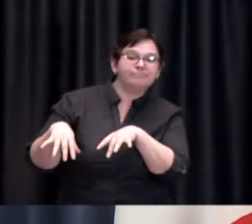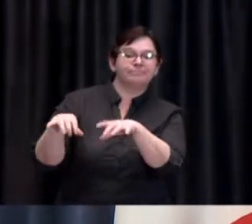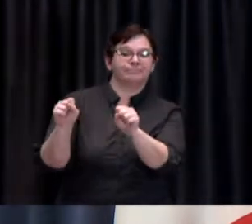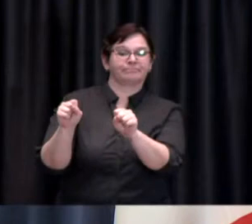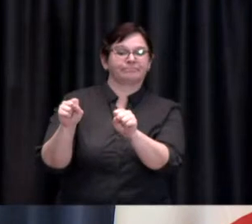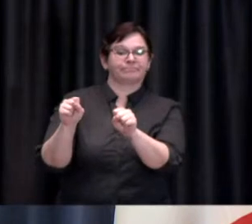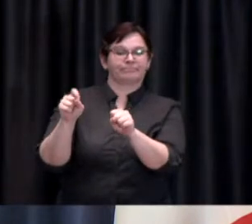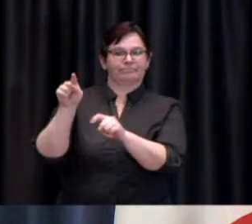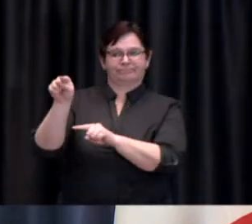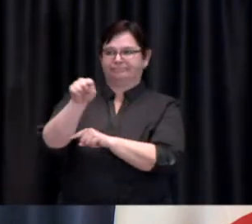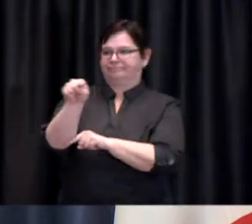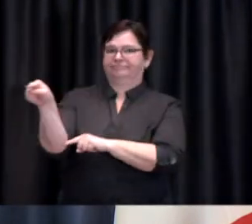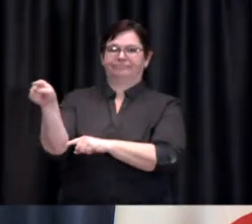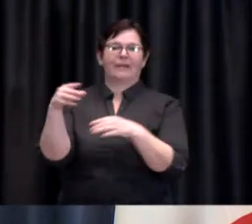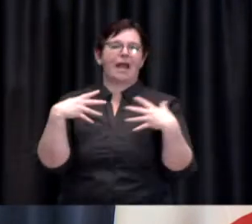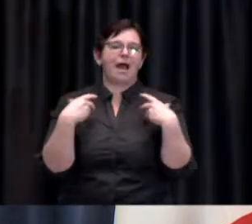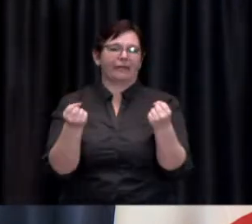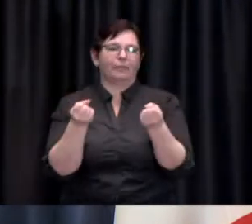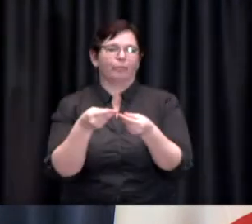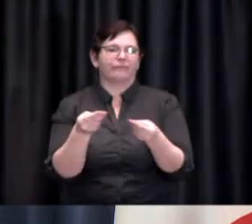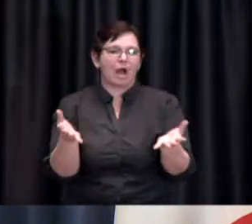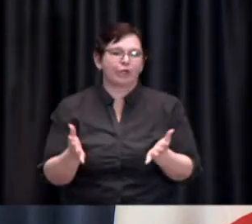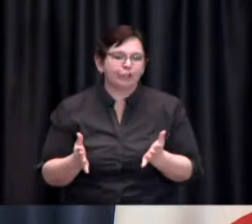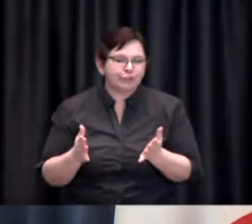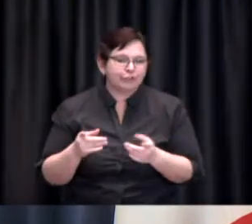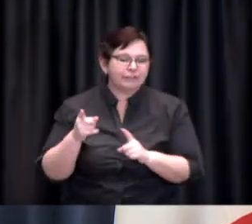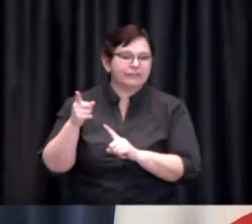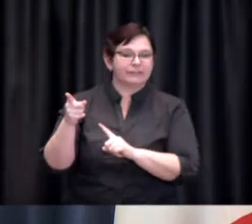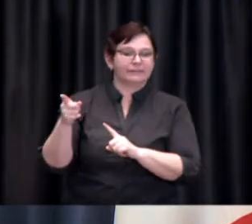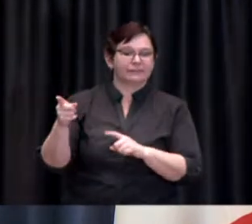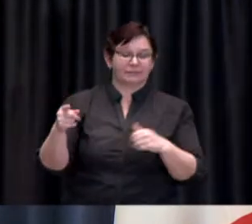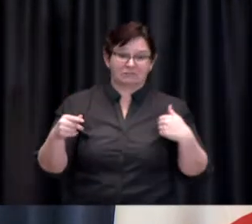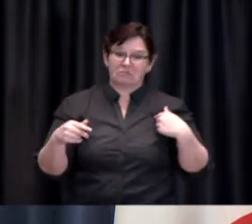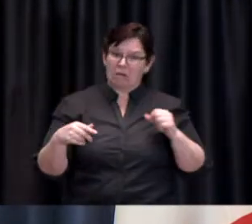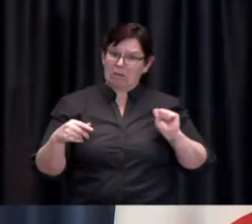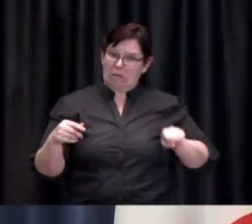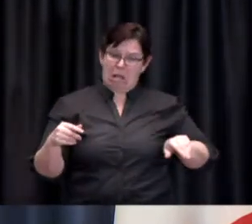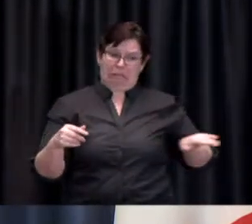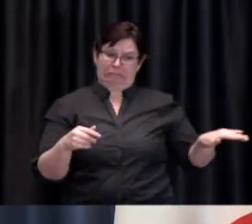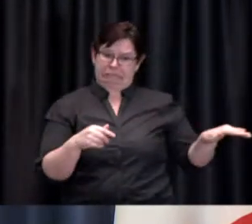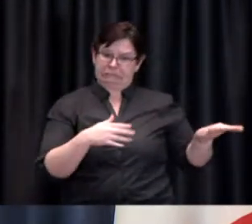I can certainly go ask my team about what they know of those circumstances